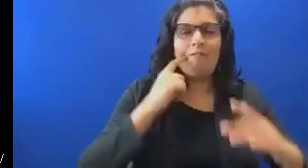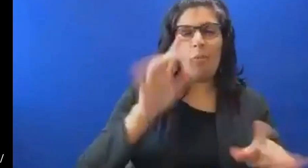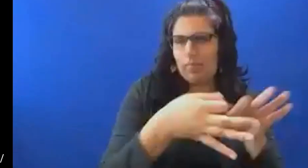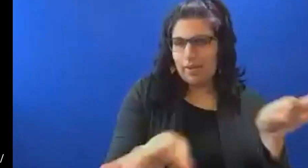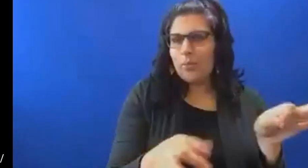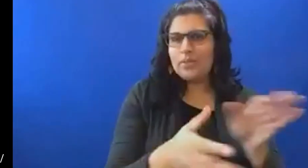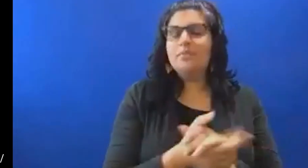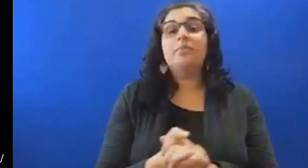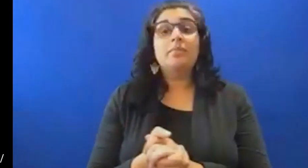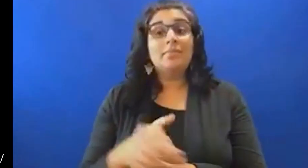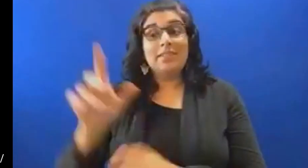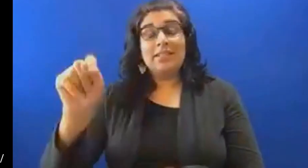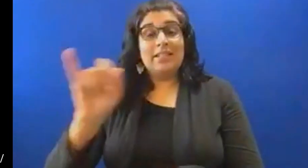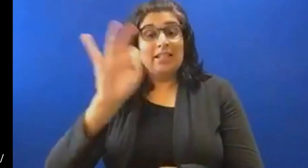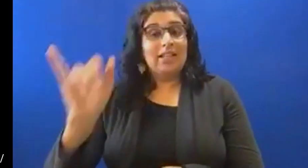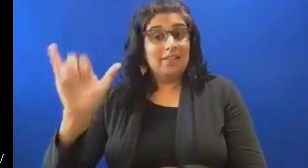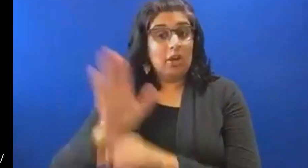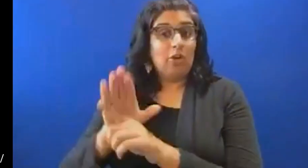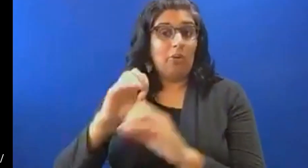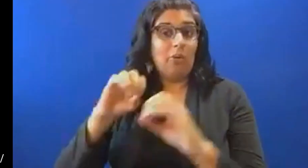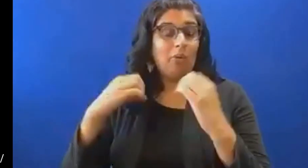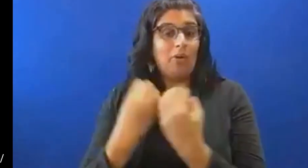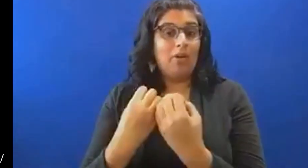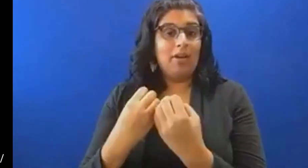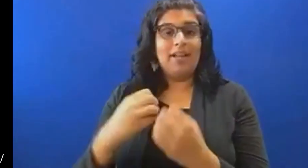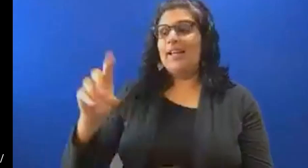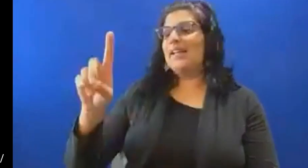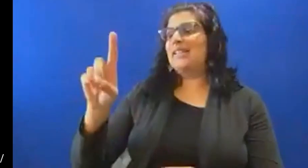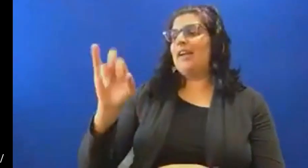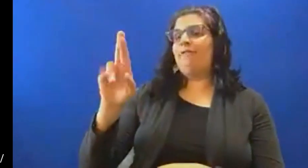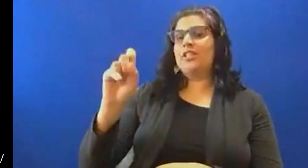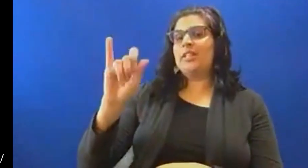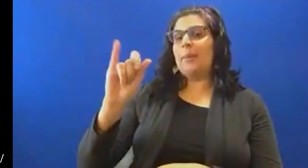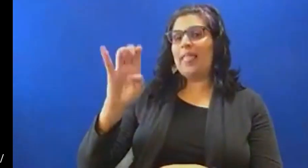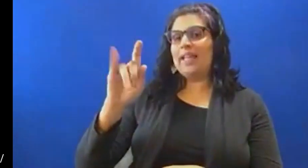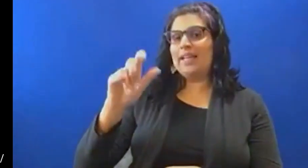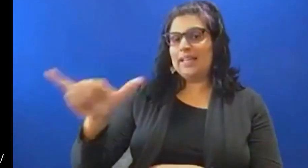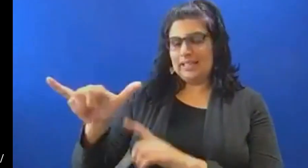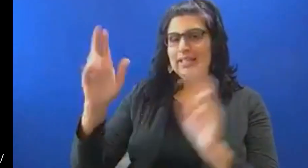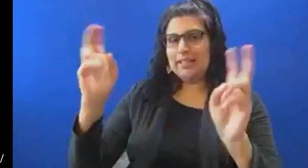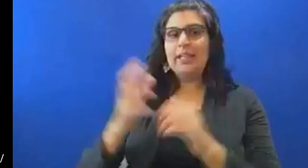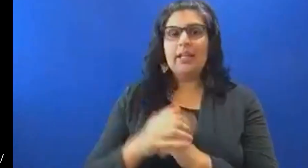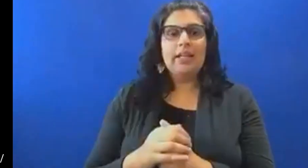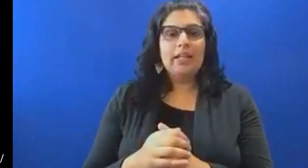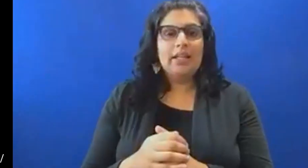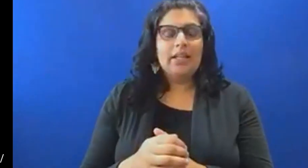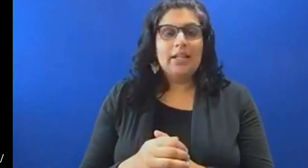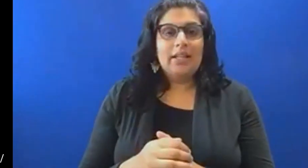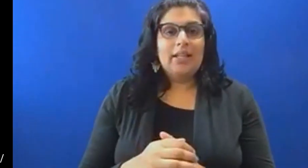Tiffany's organization, Diversability, has an apparel line that says disability is not a bad word.